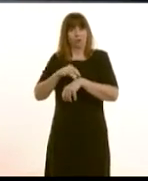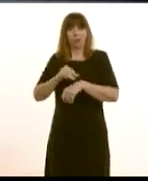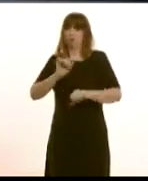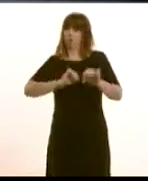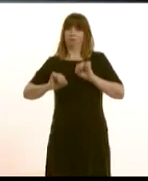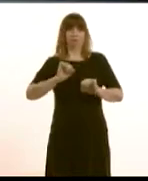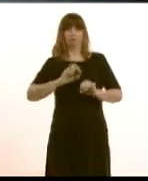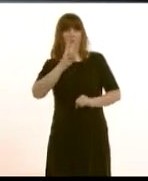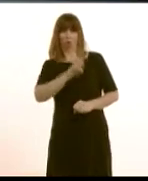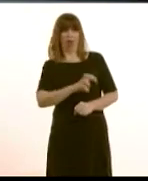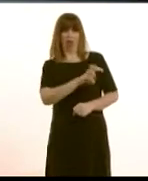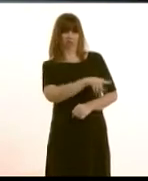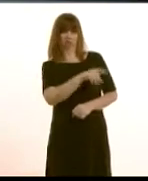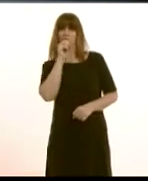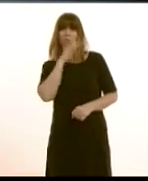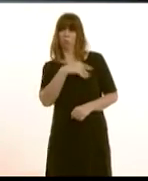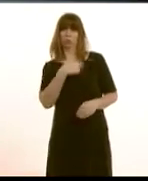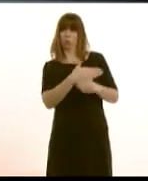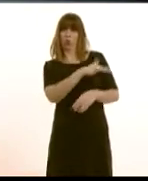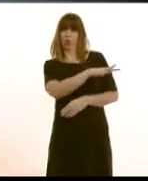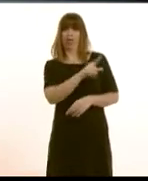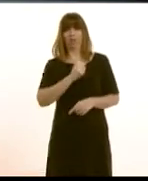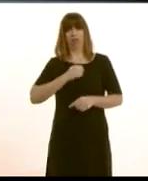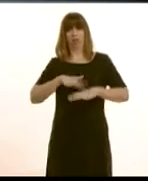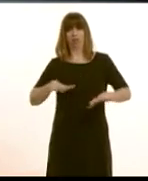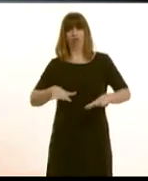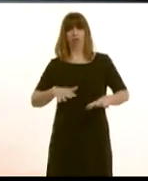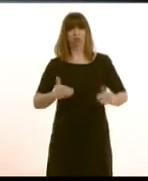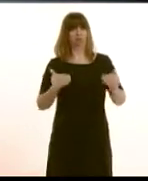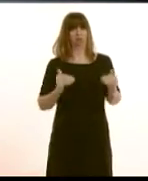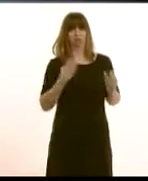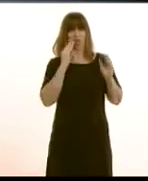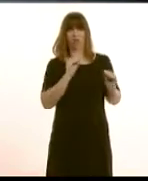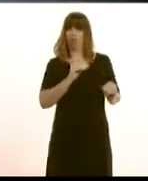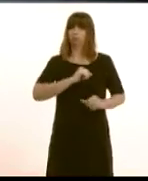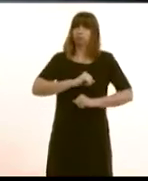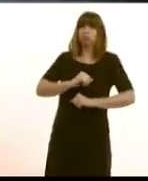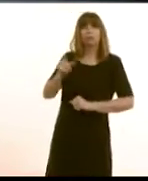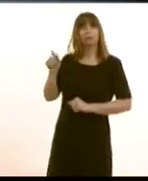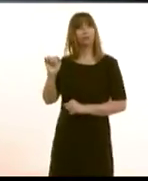they donít want their children educated here. In addition, we have seen massacres in the